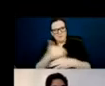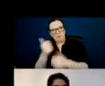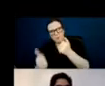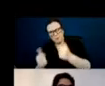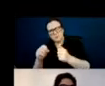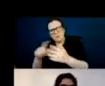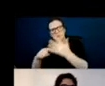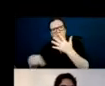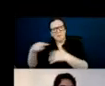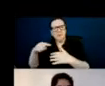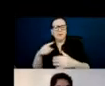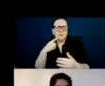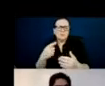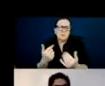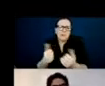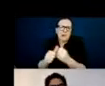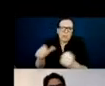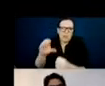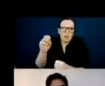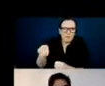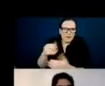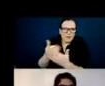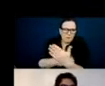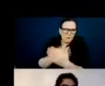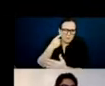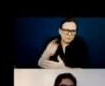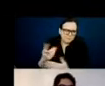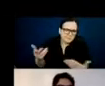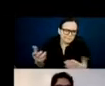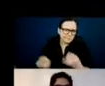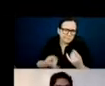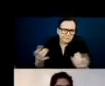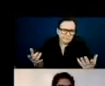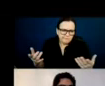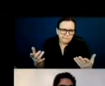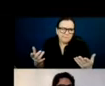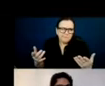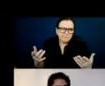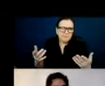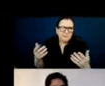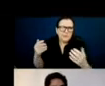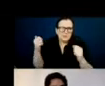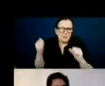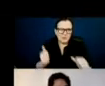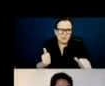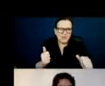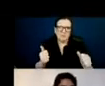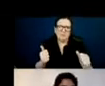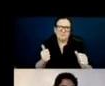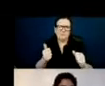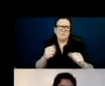law countries where the traditional was more towards functional assessment of legal capacity.